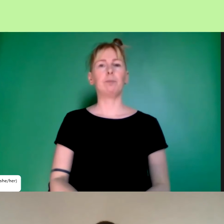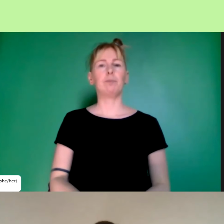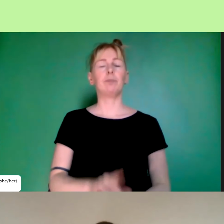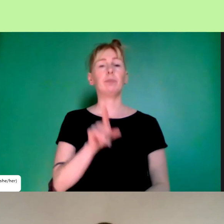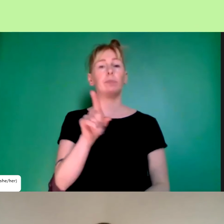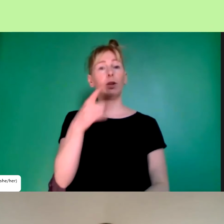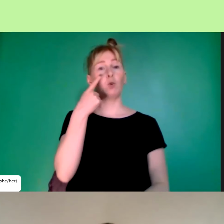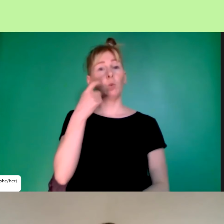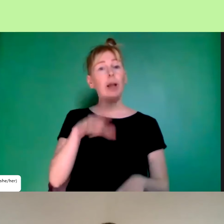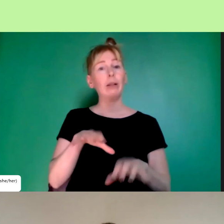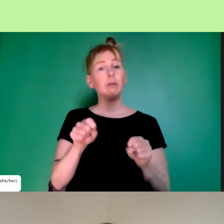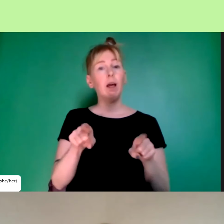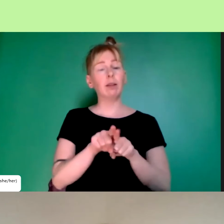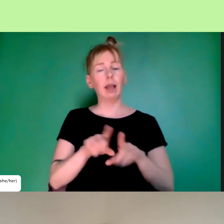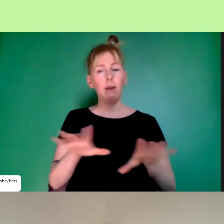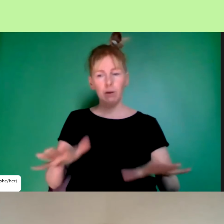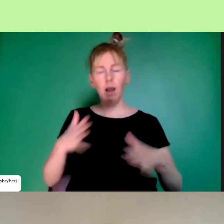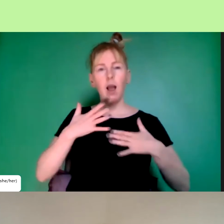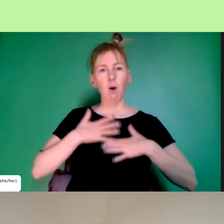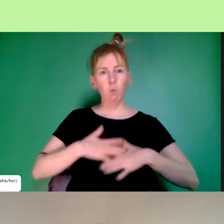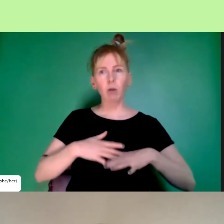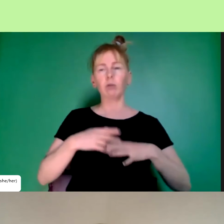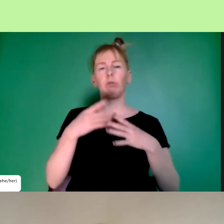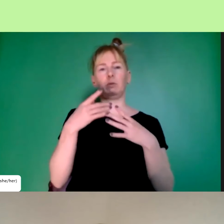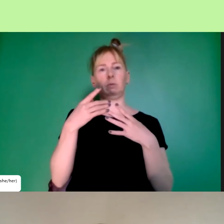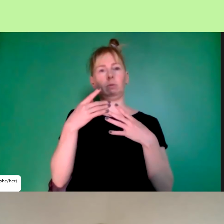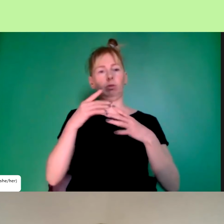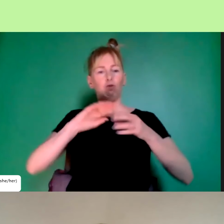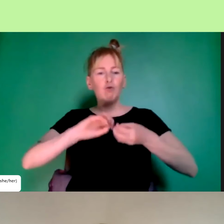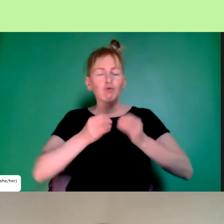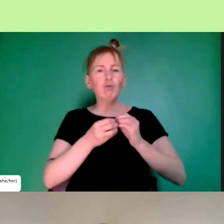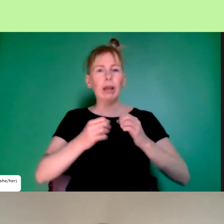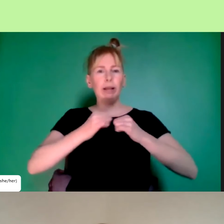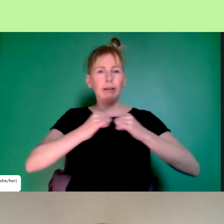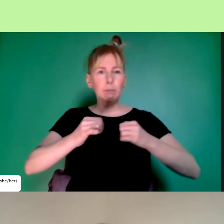And therefore can you have a greater space that becomes a safe space for both of us,